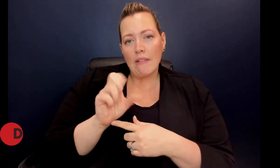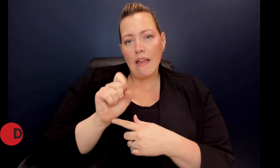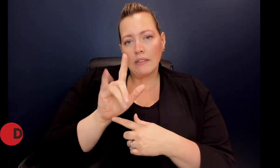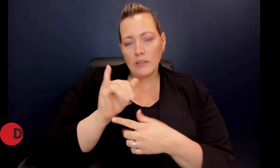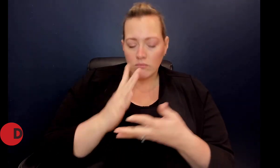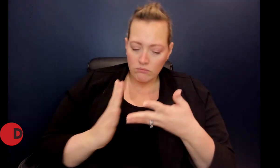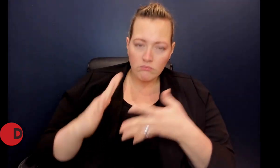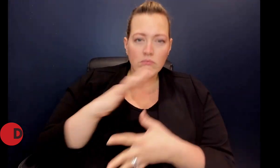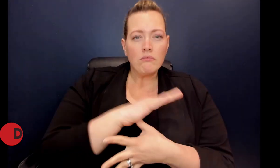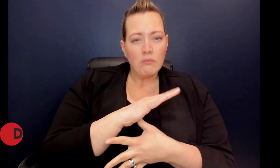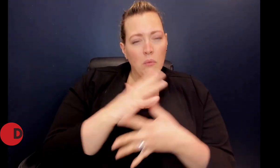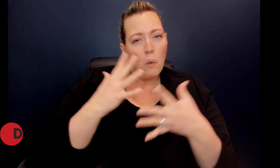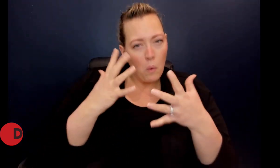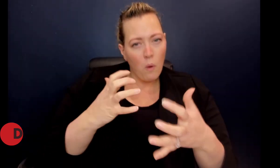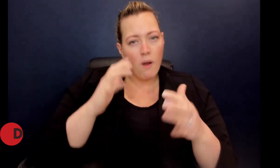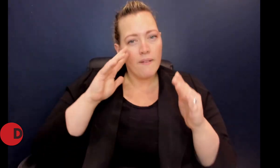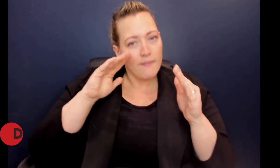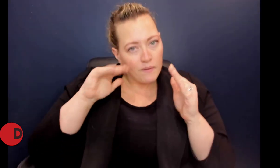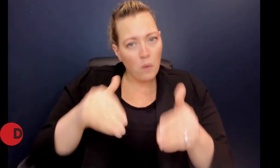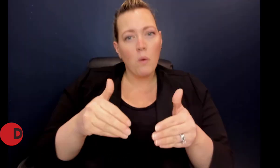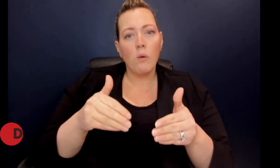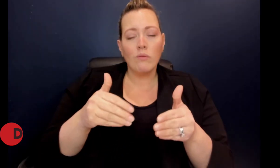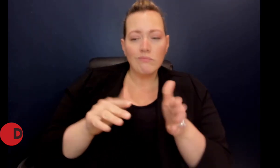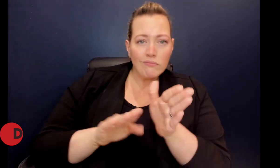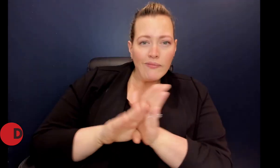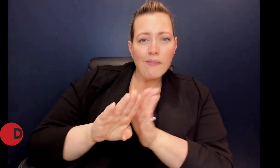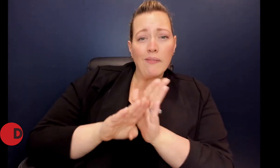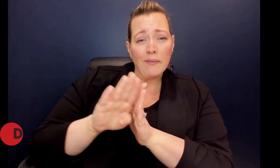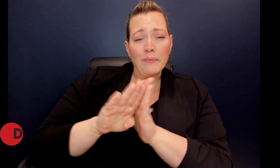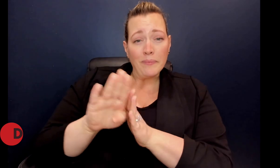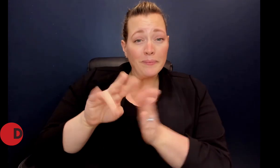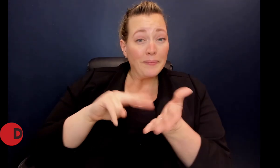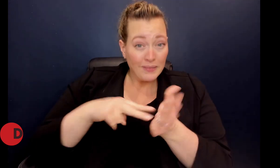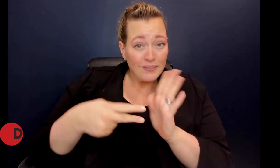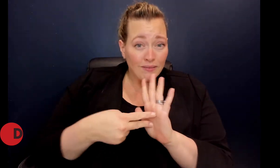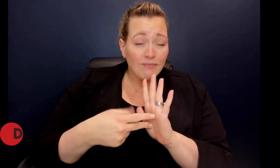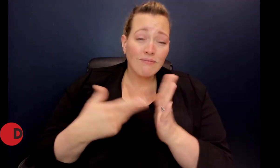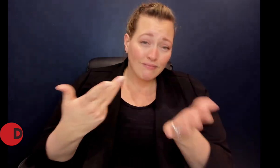What this means is developing a new certification